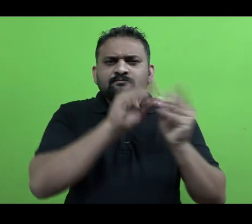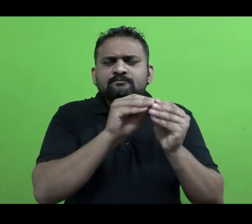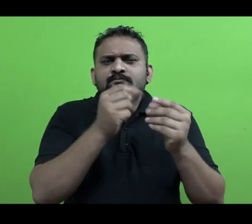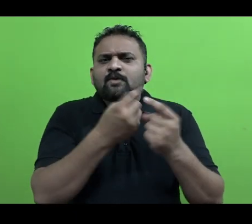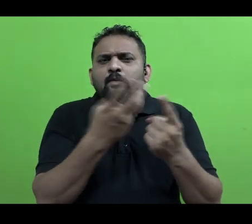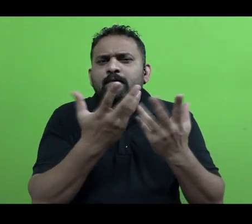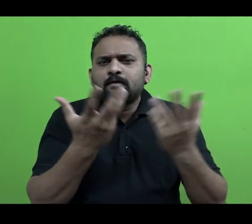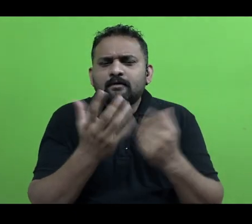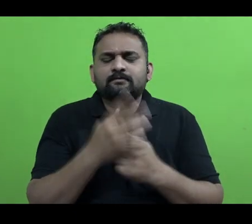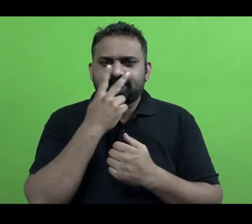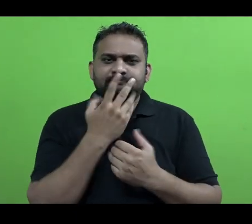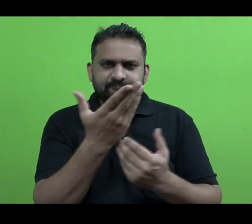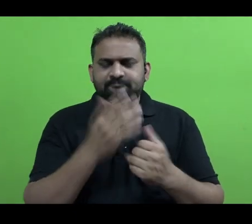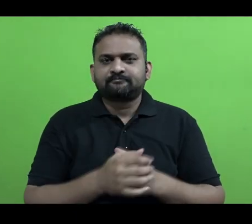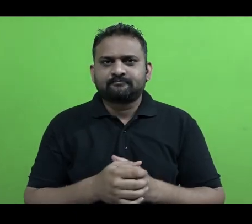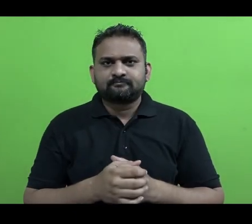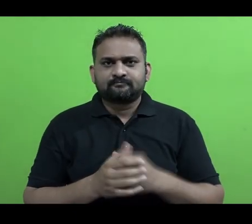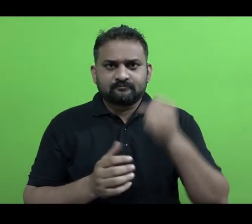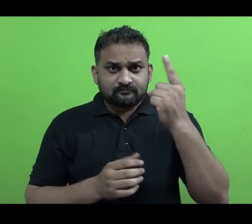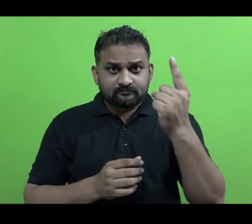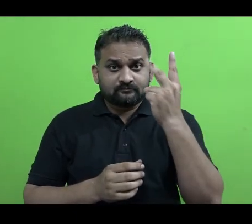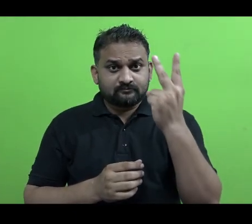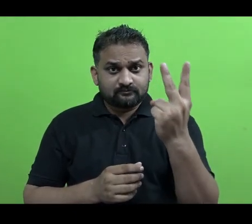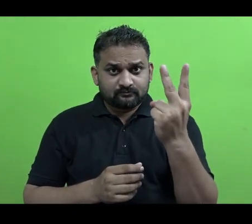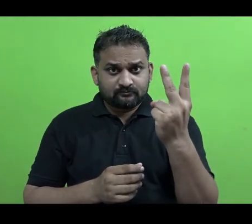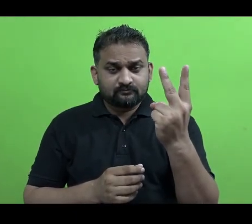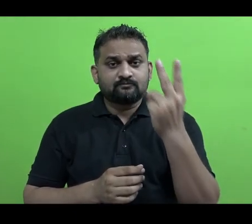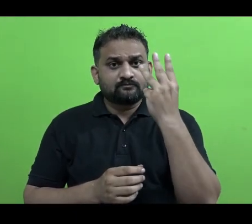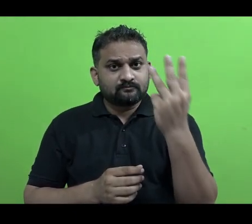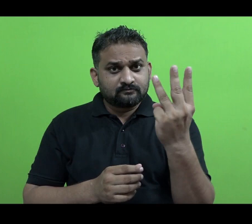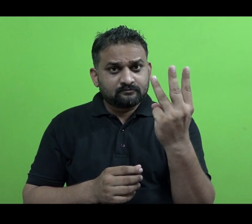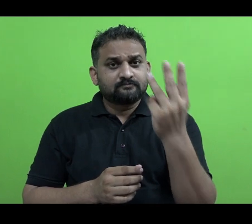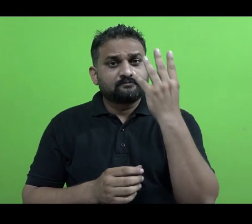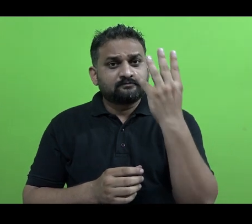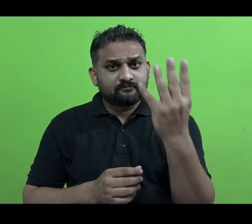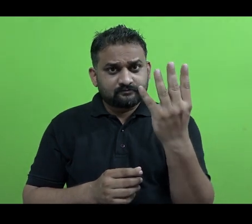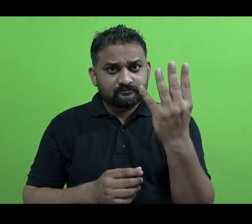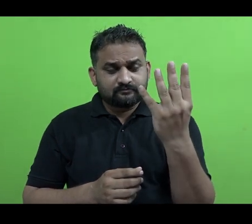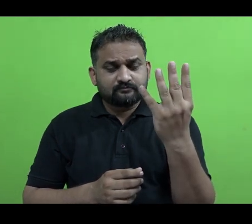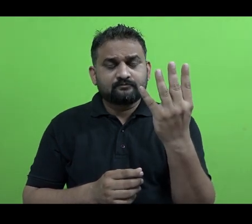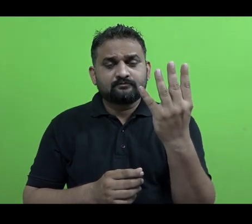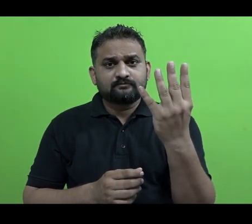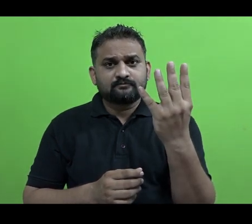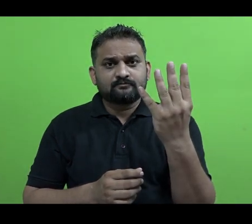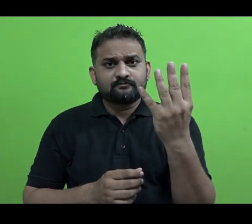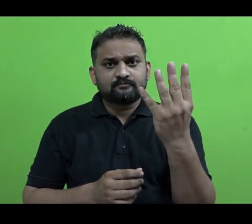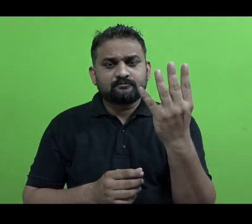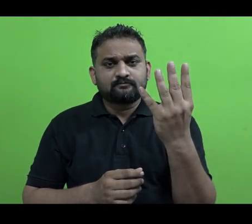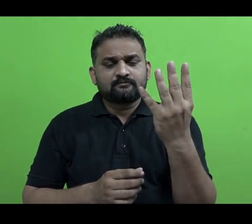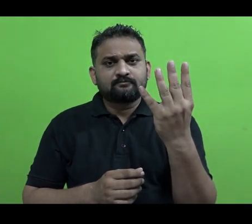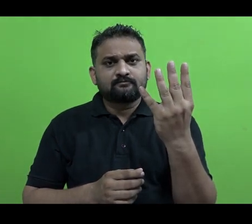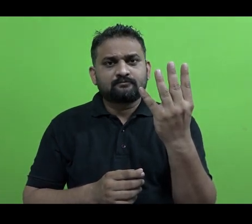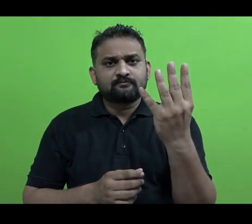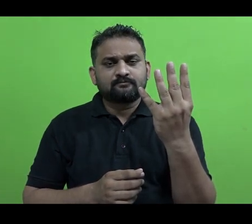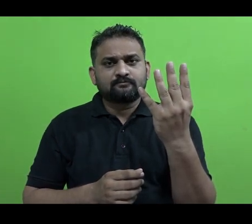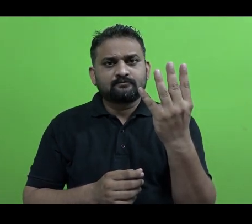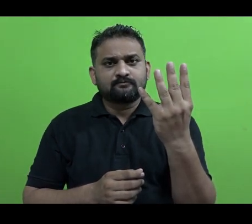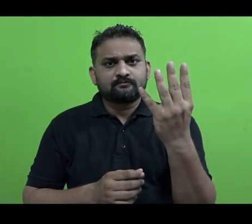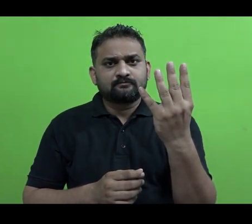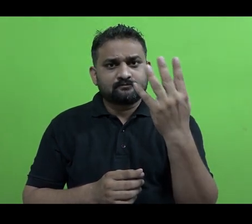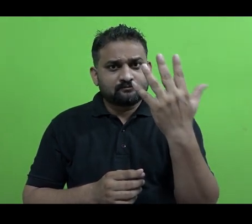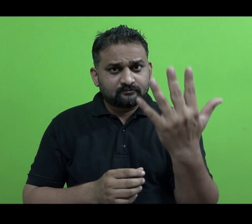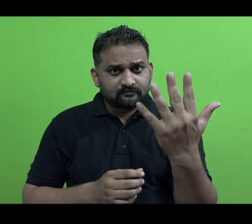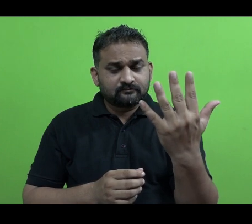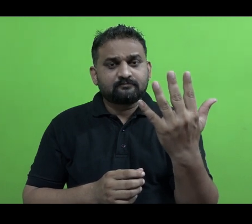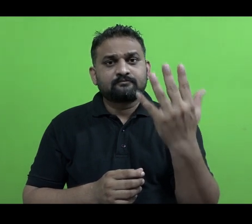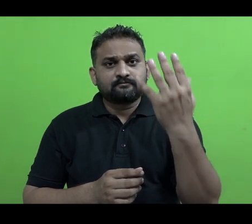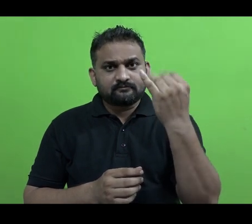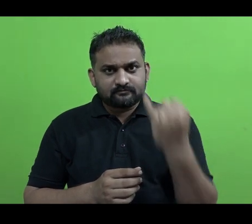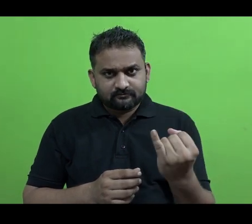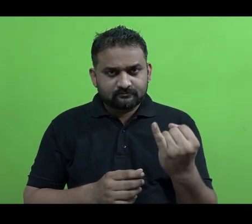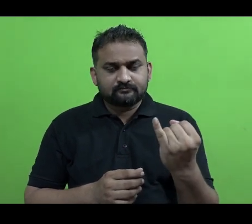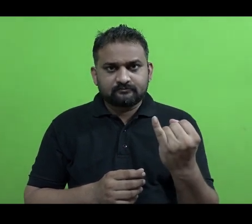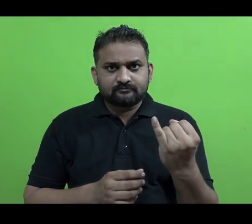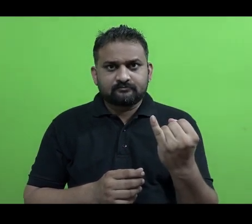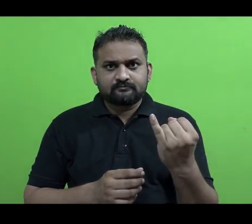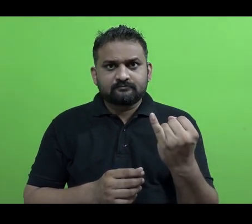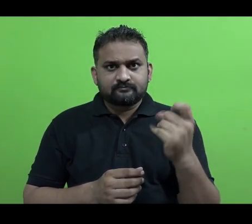Let's count the lines all together: one two three four five six